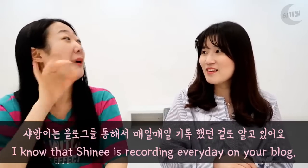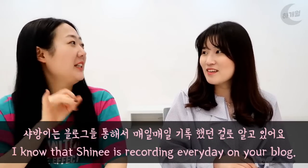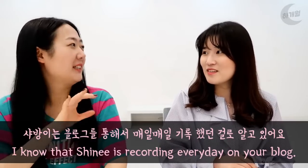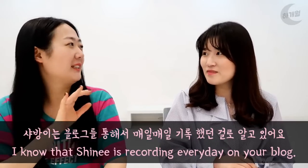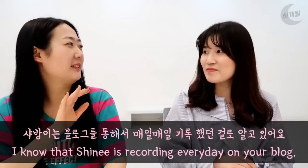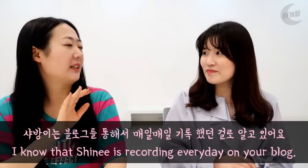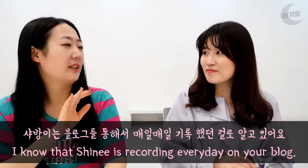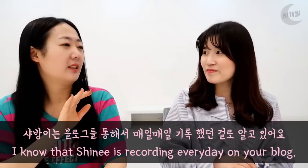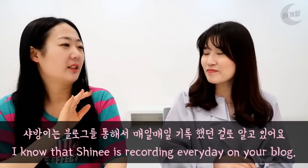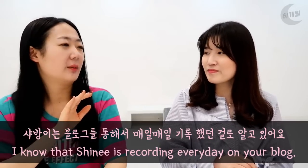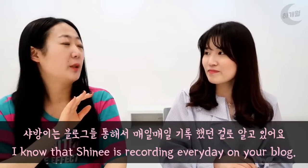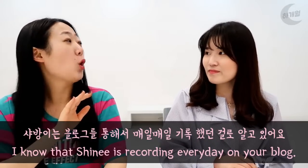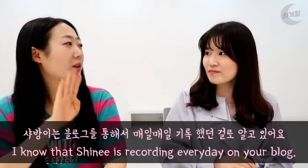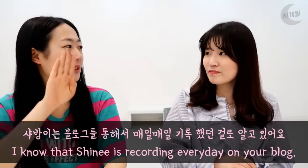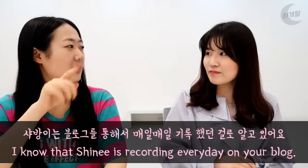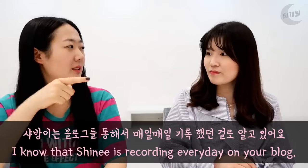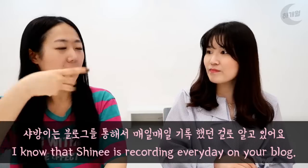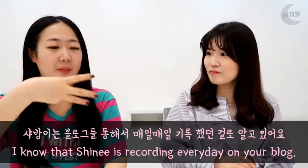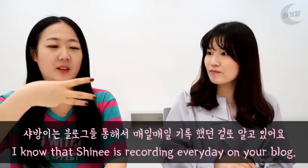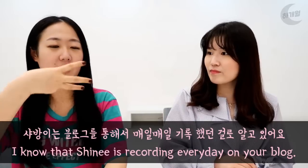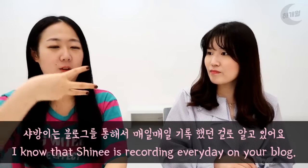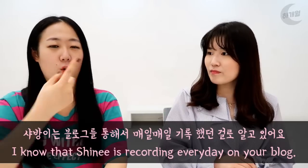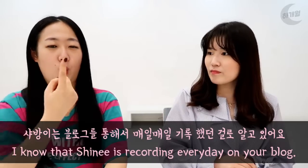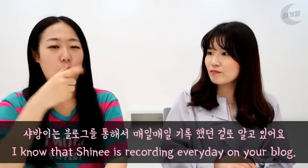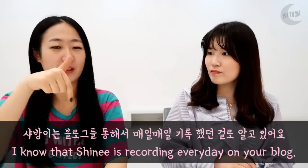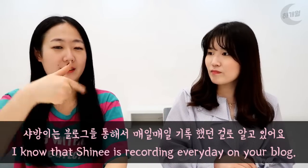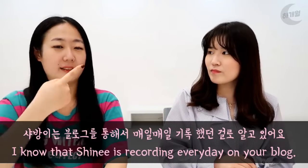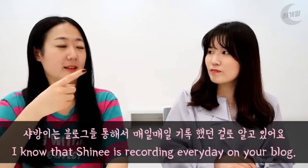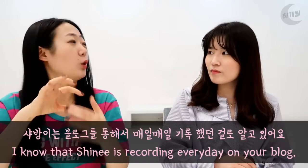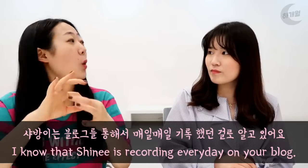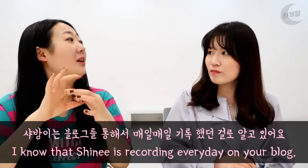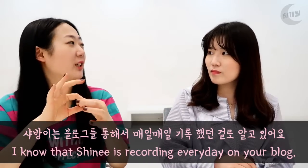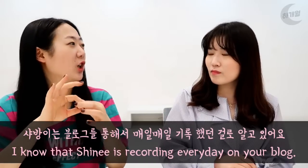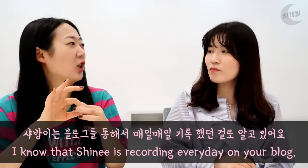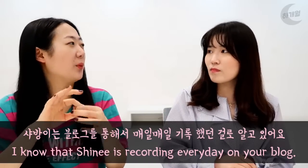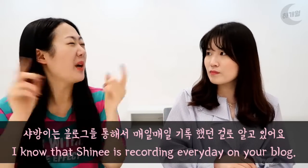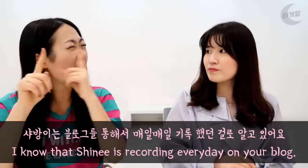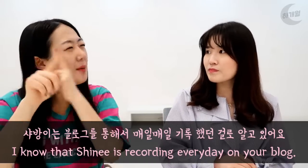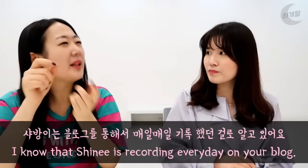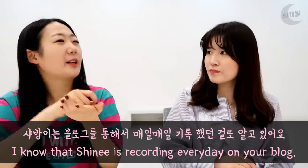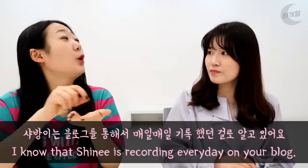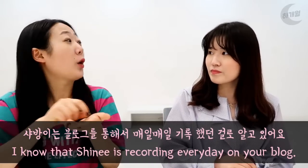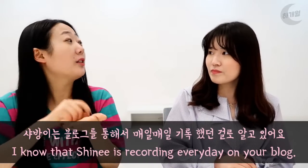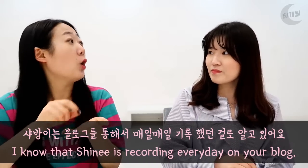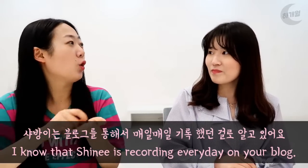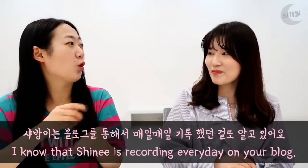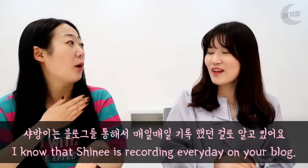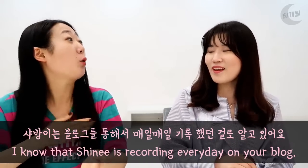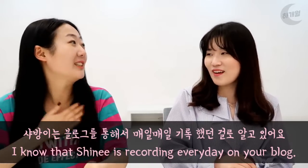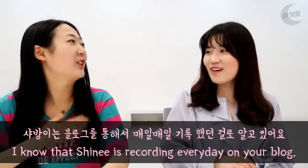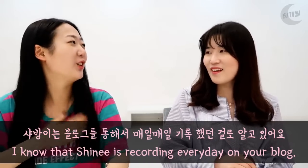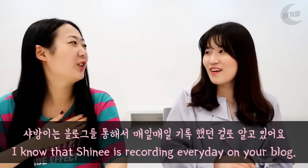I know that Shinee is recording everyday on your blog.